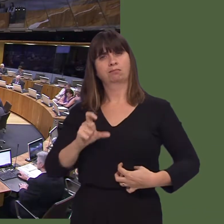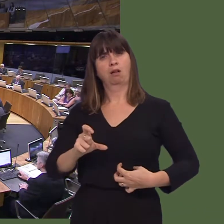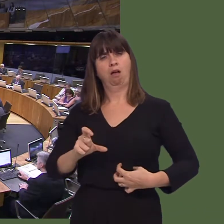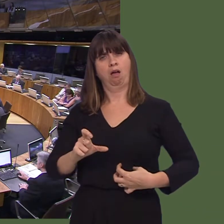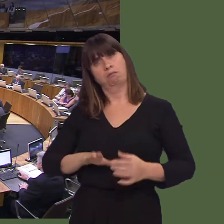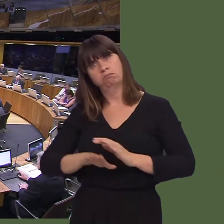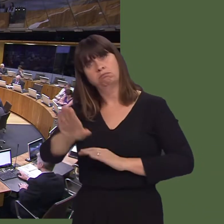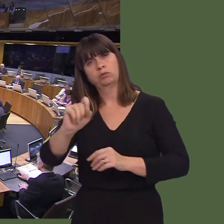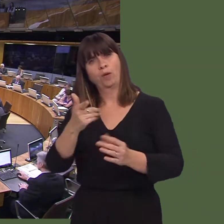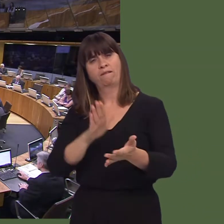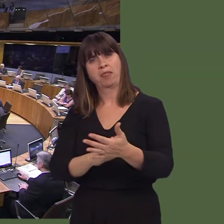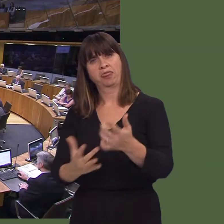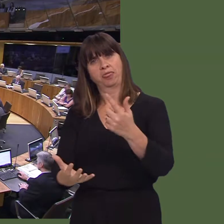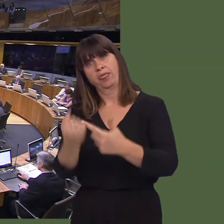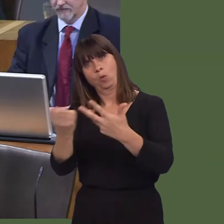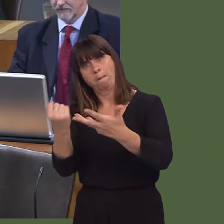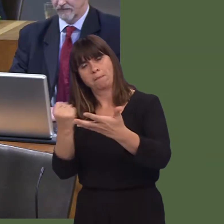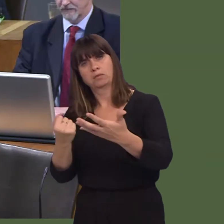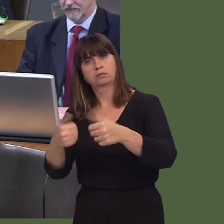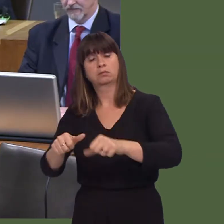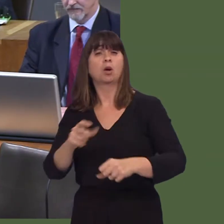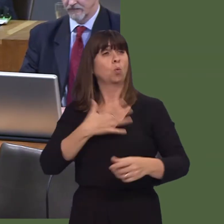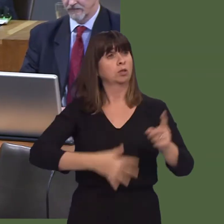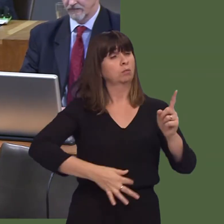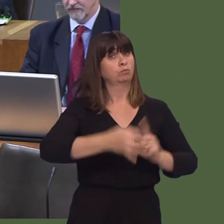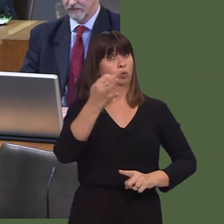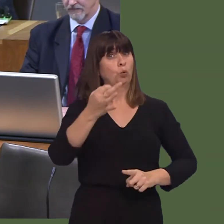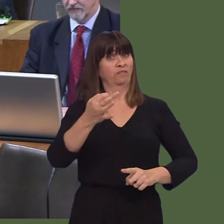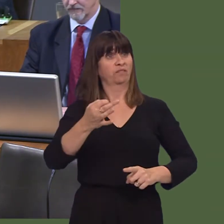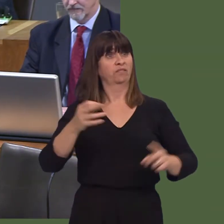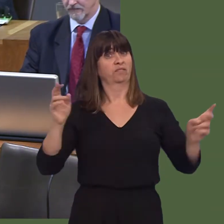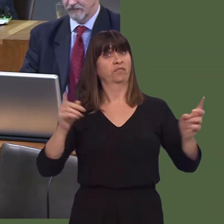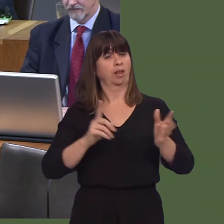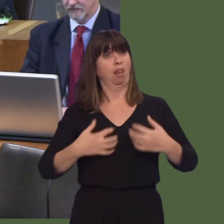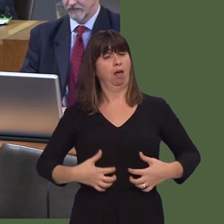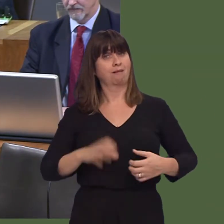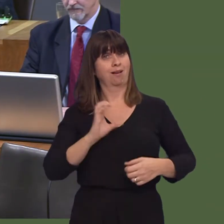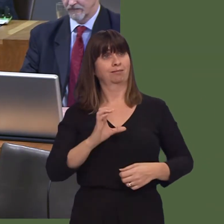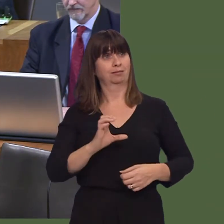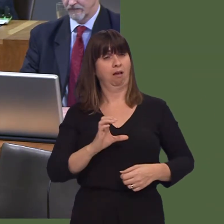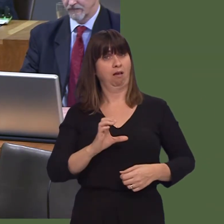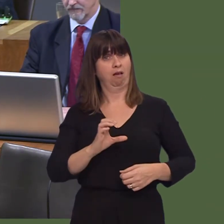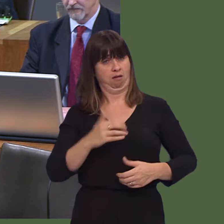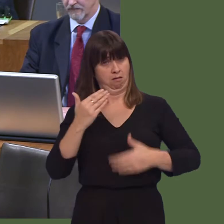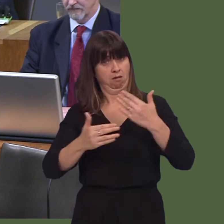OAQ52808 Julie James AM: Health boards and trusts are working to improve lung cancer outcomes in a number of ways, including the development of a value-based pathway of care.